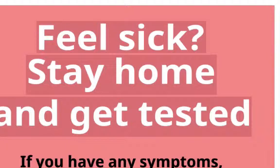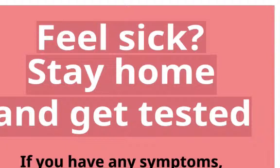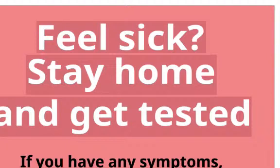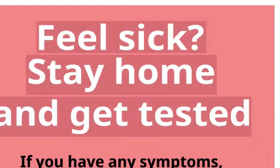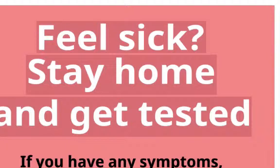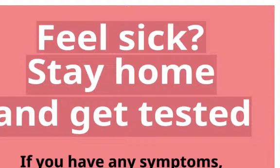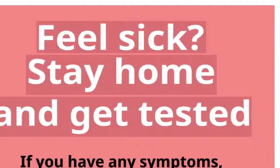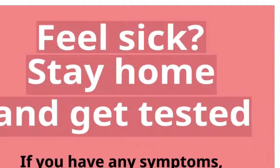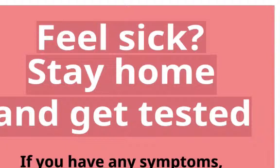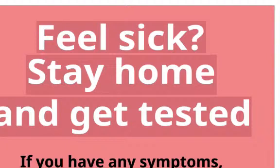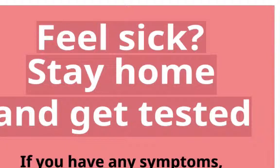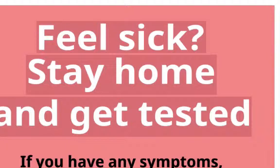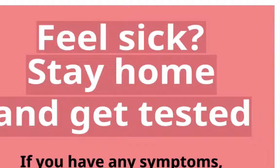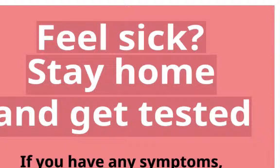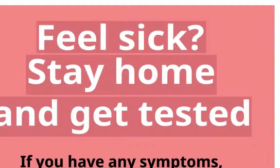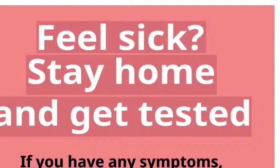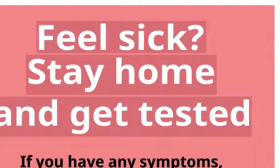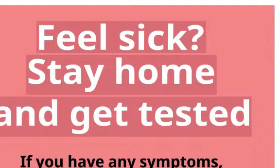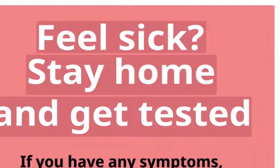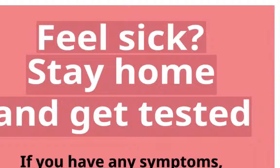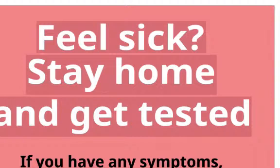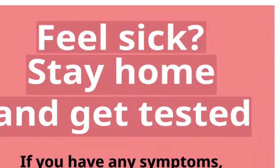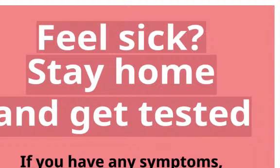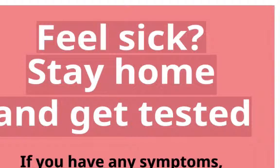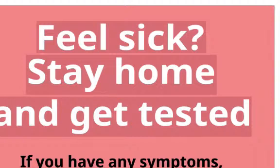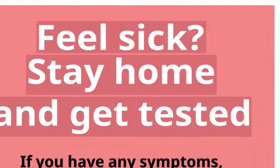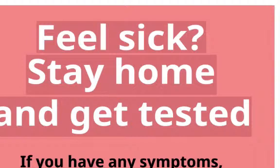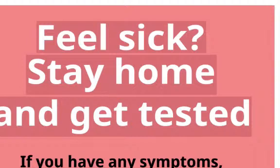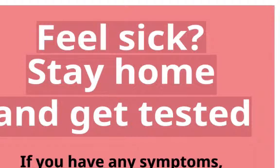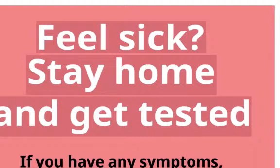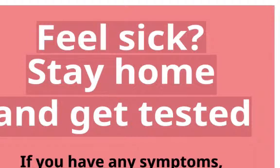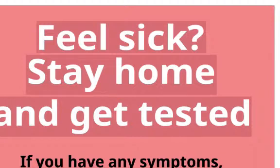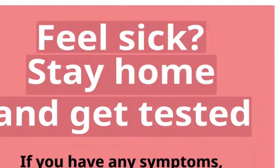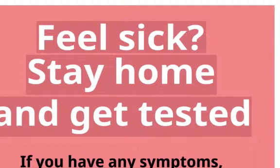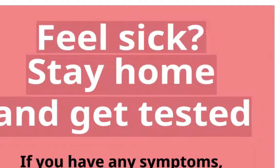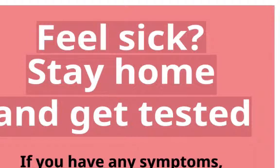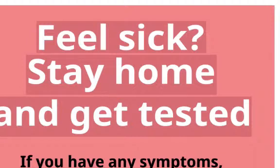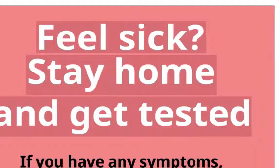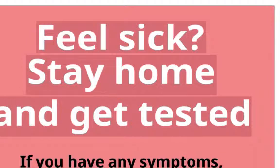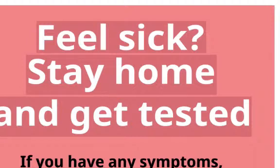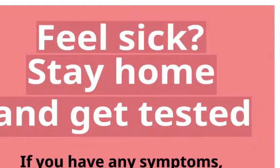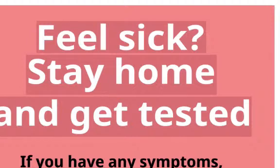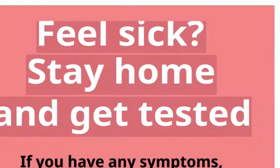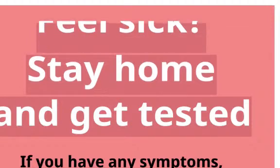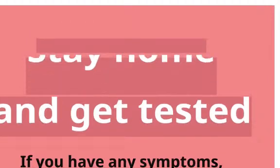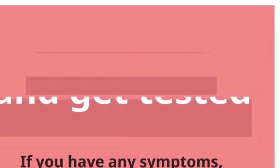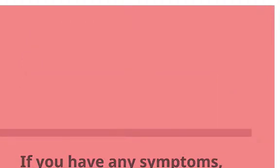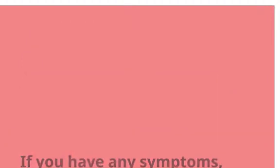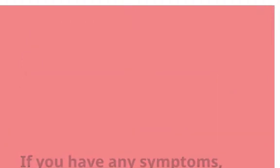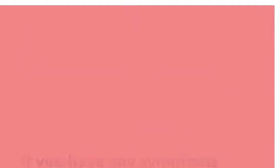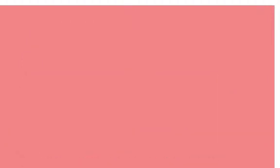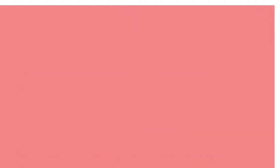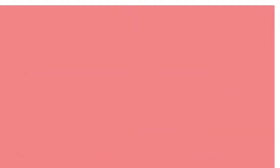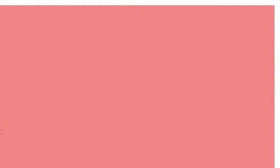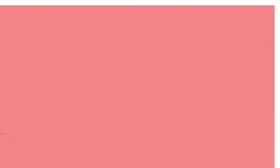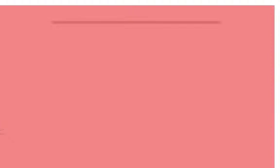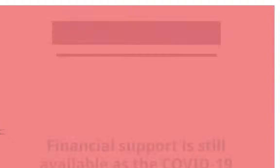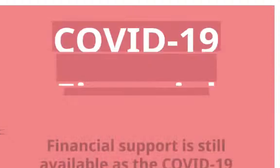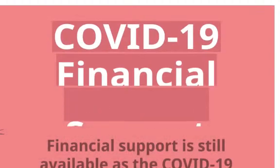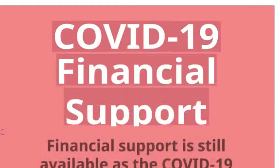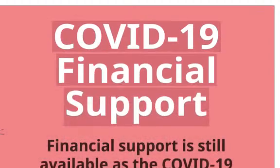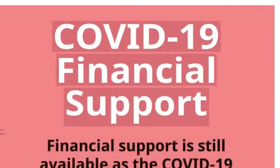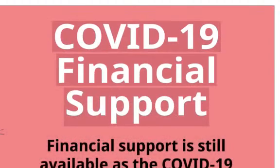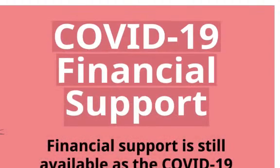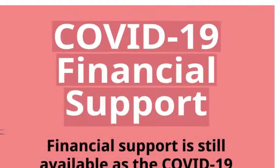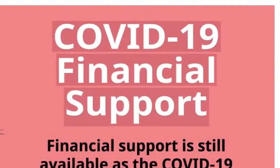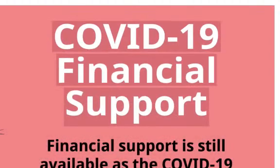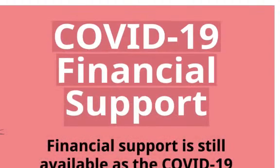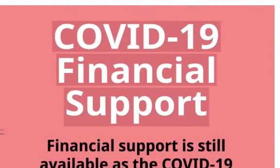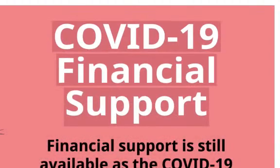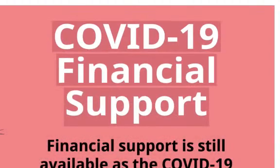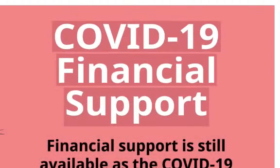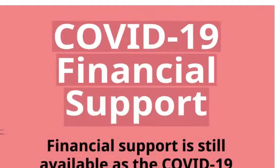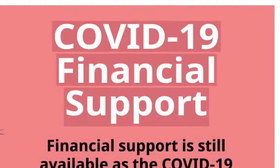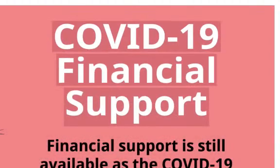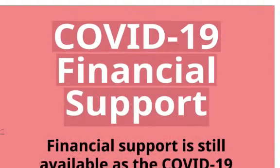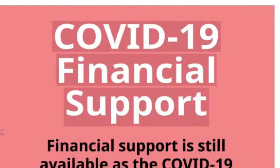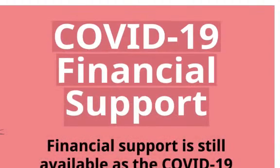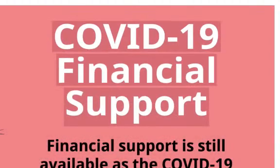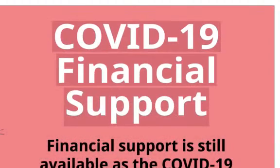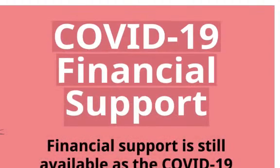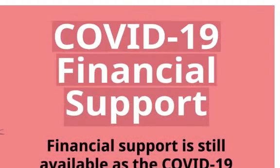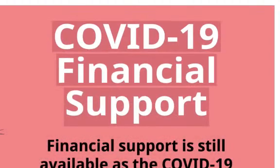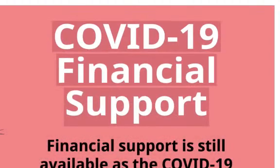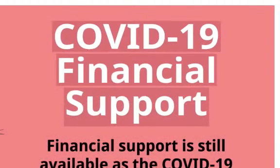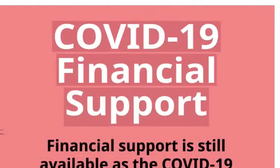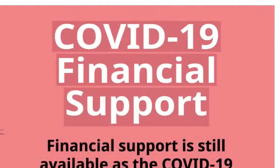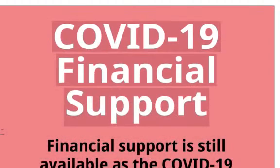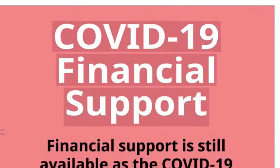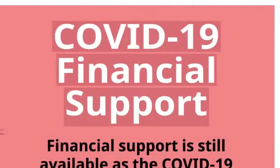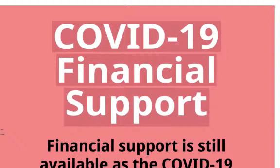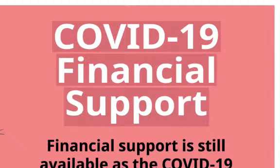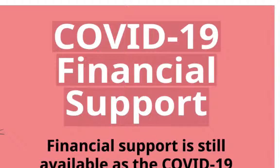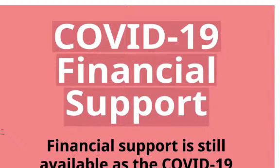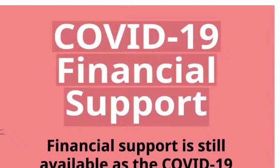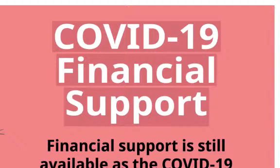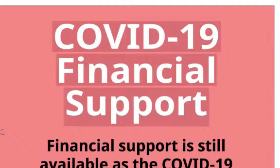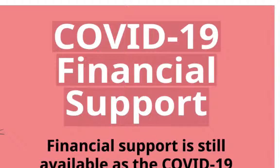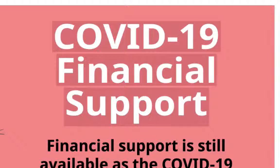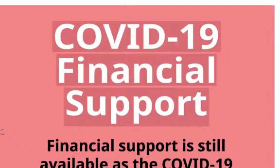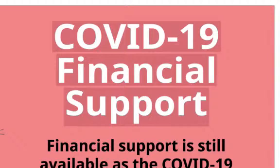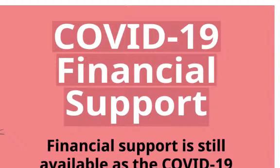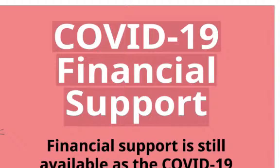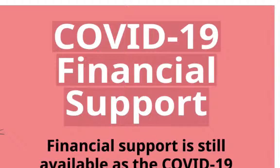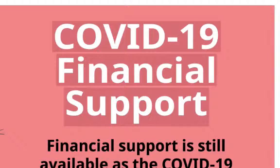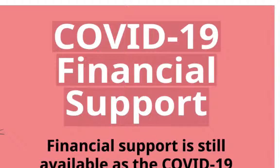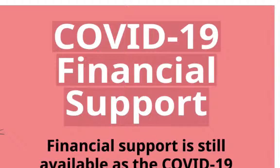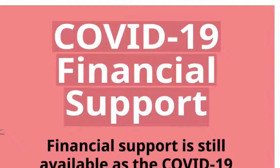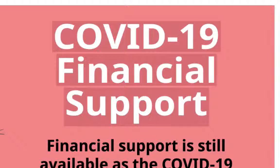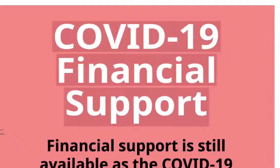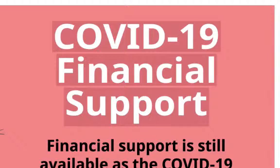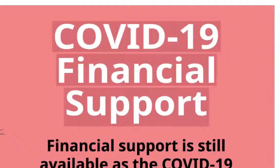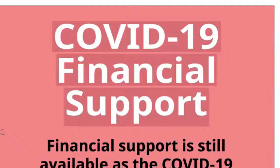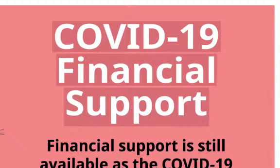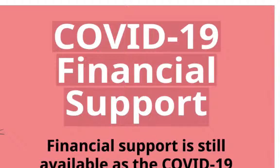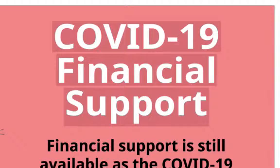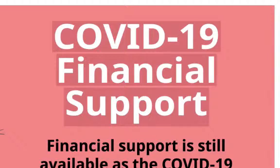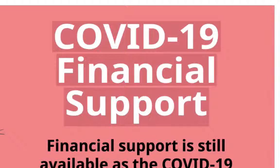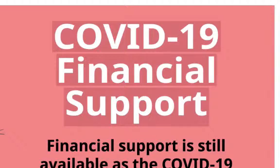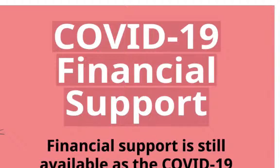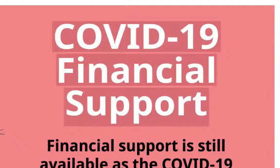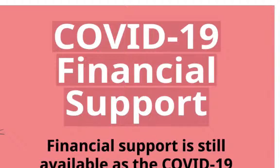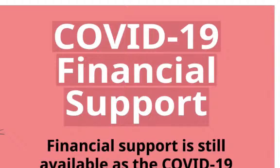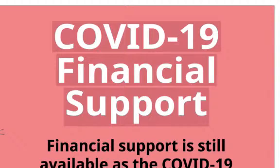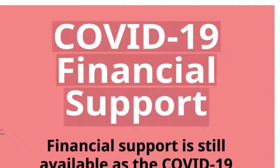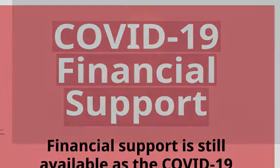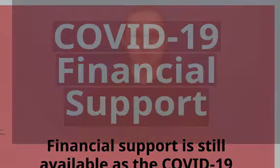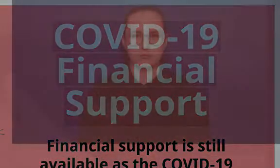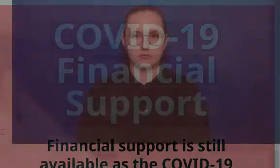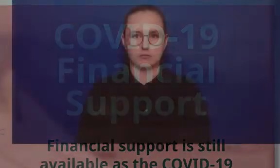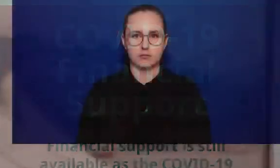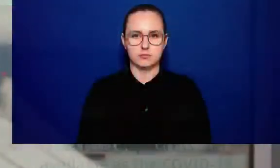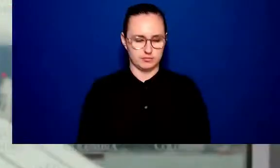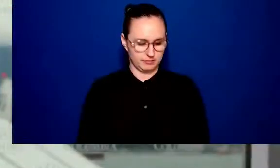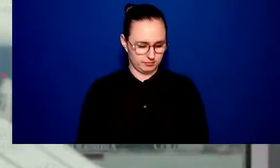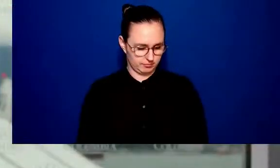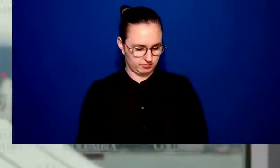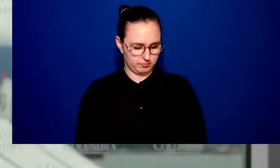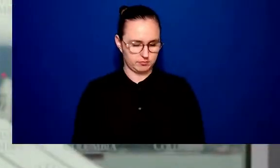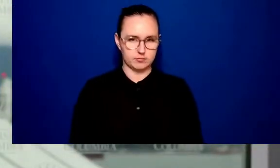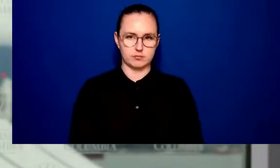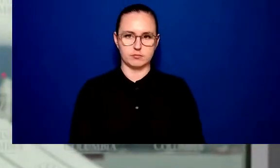Please. With that. Restraint.